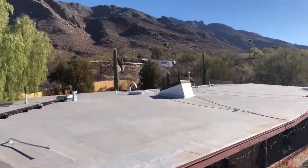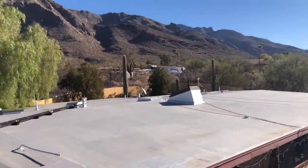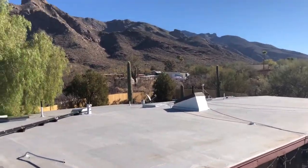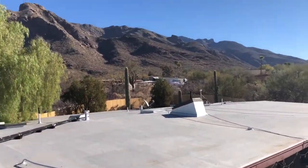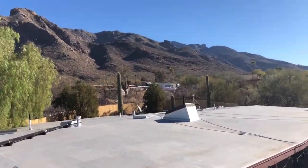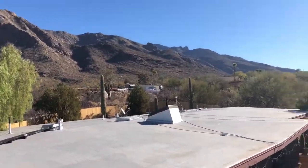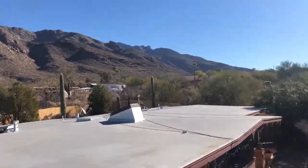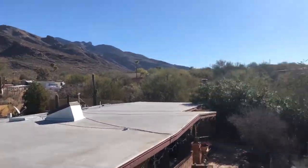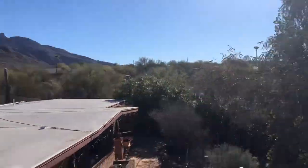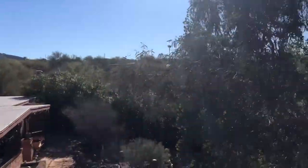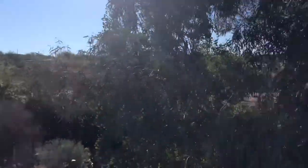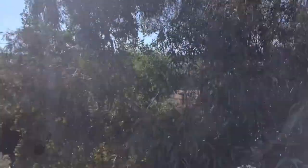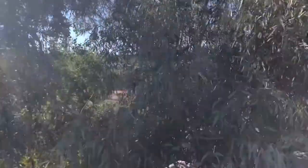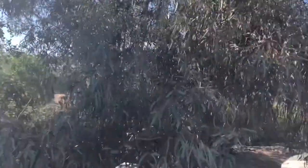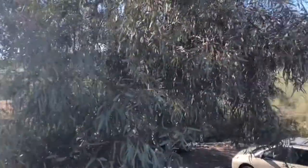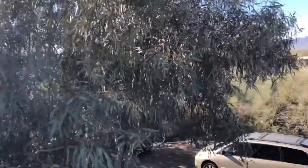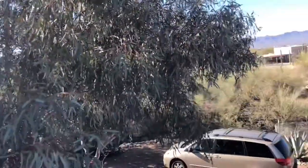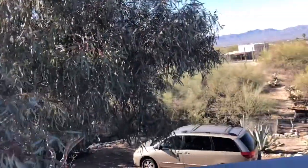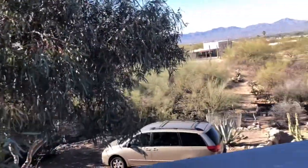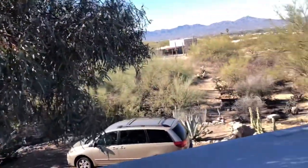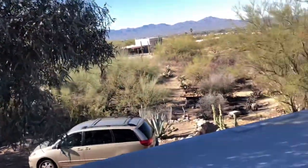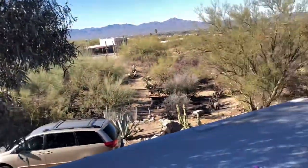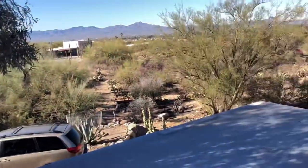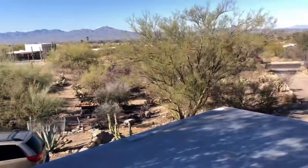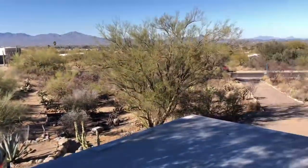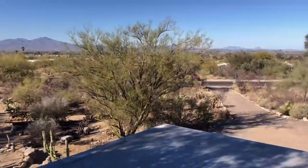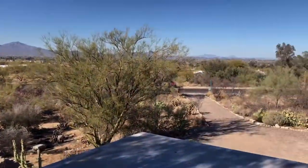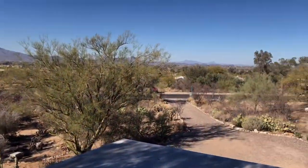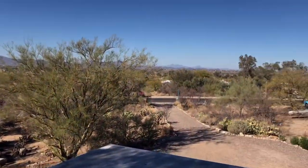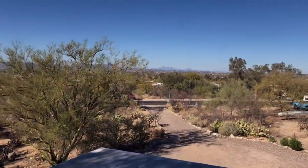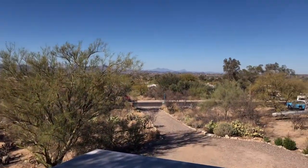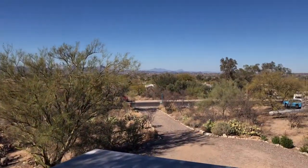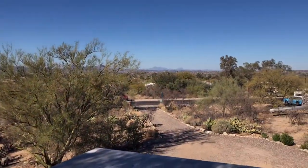the last few days which has been great and i thought it'd be nice to just kind of work